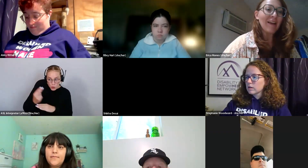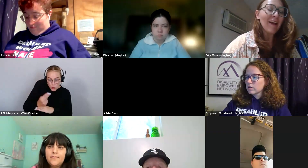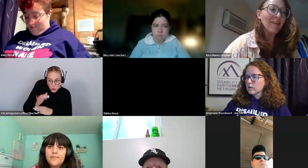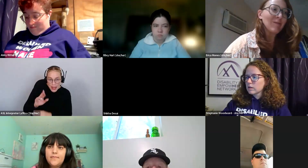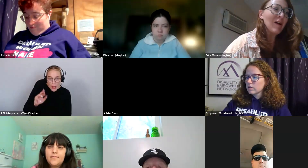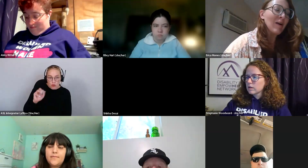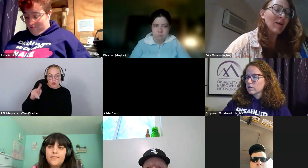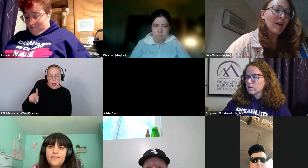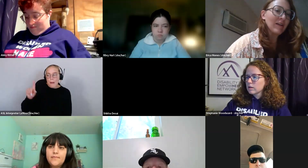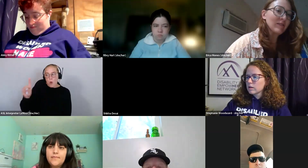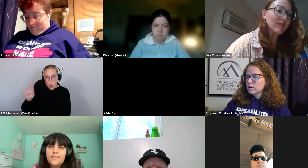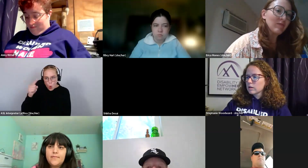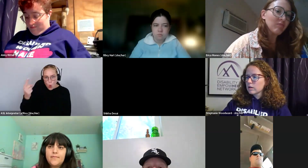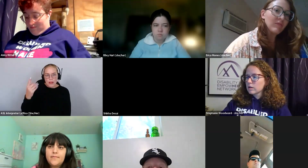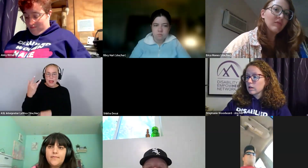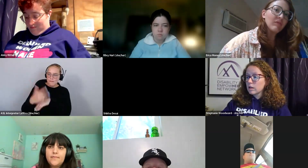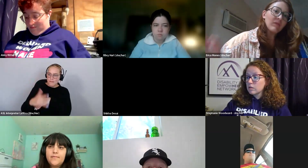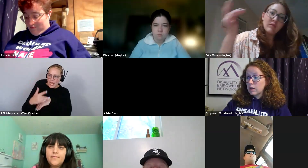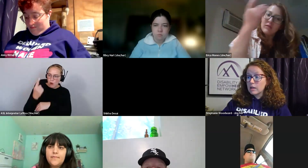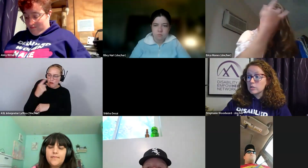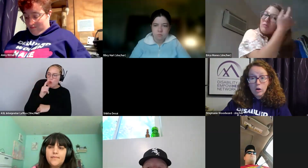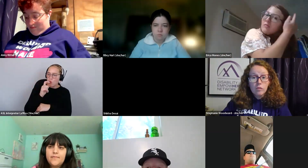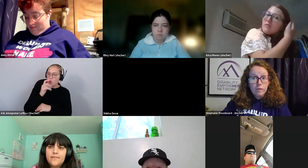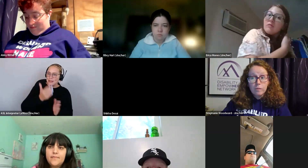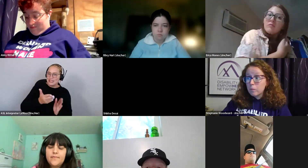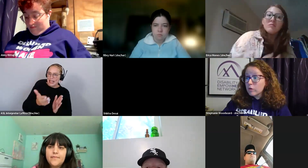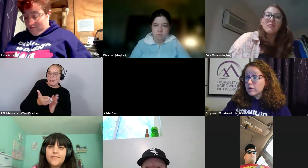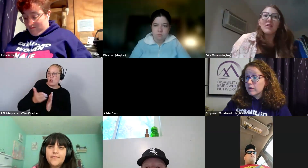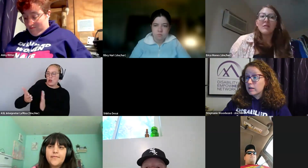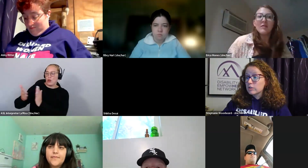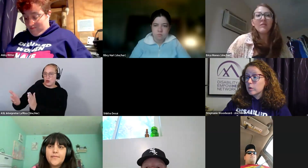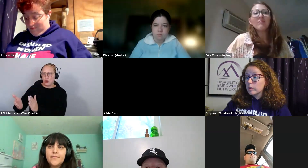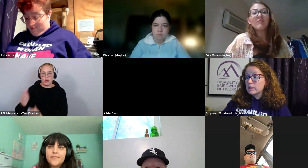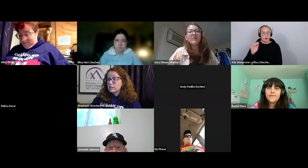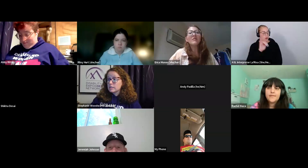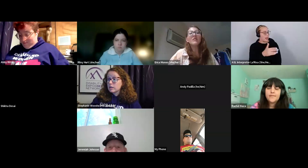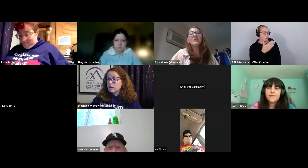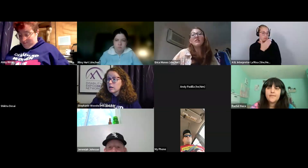what factors do we need to consider here?